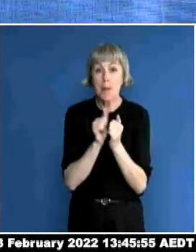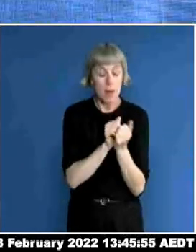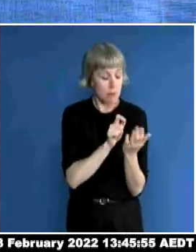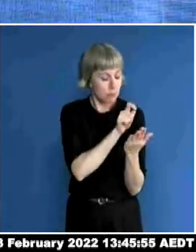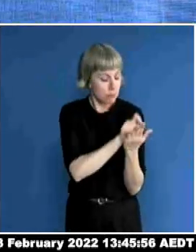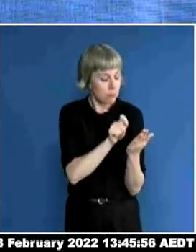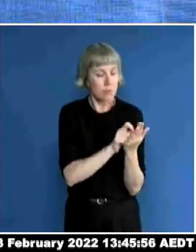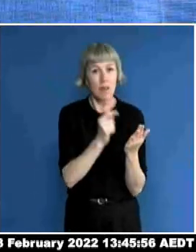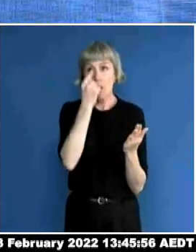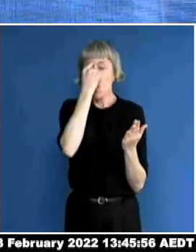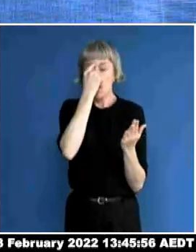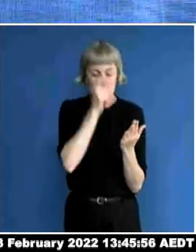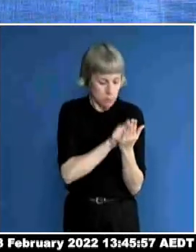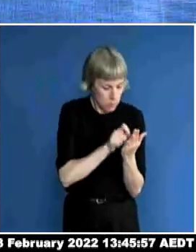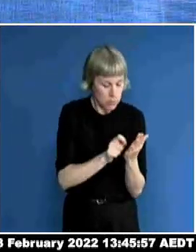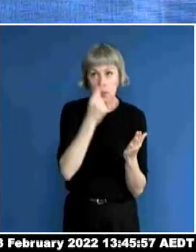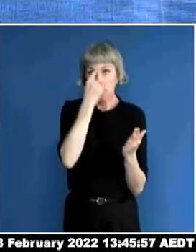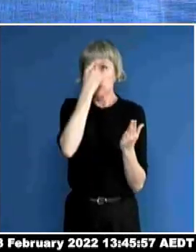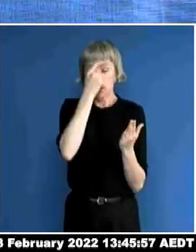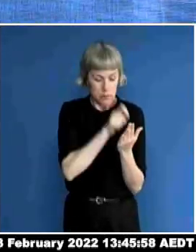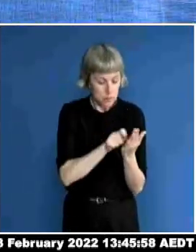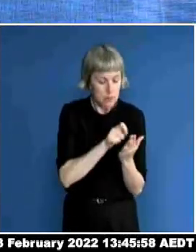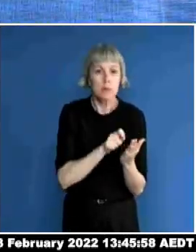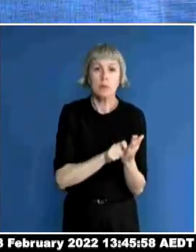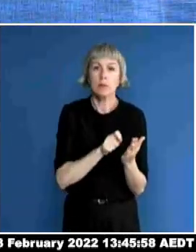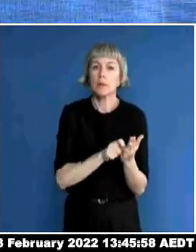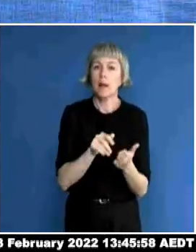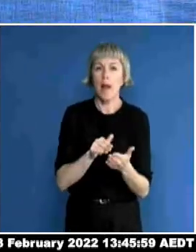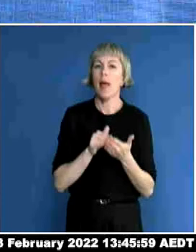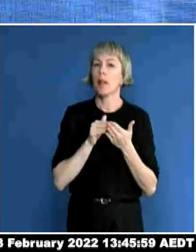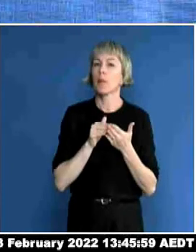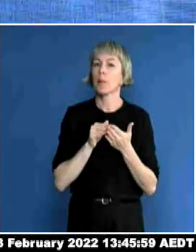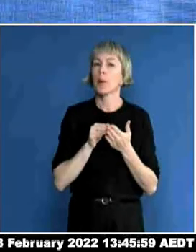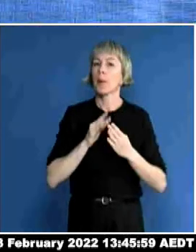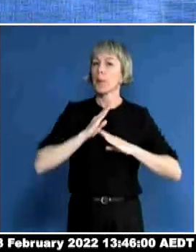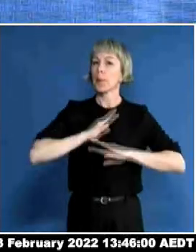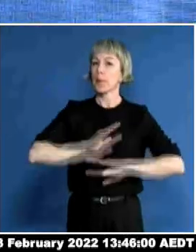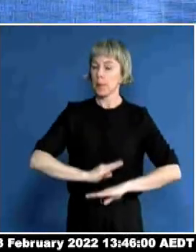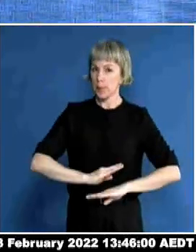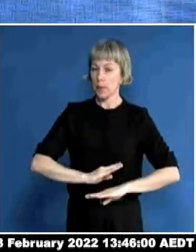remember, things you want to tell your colleagues, things you want to focus on, and